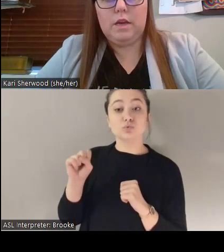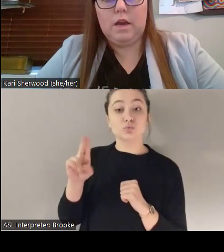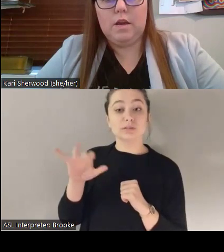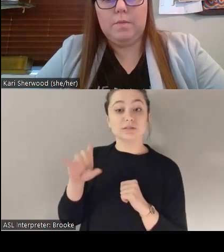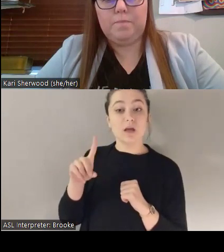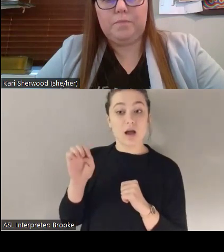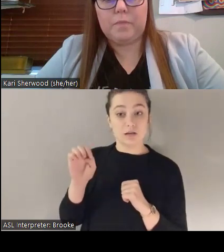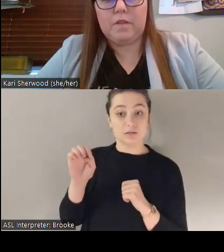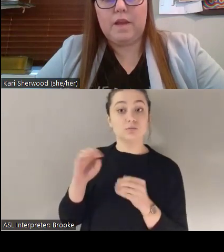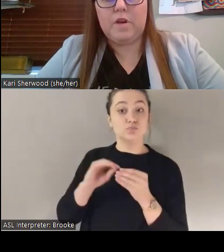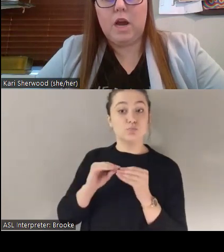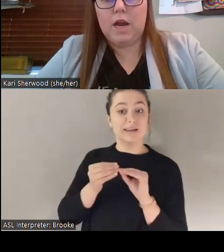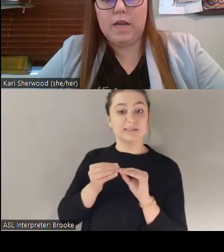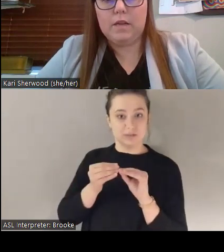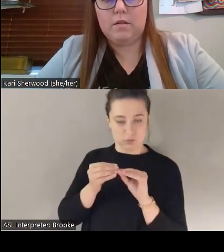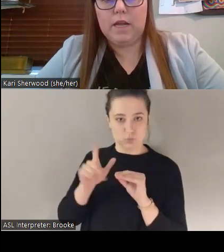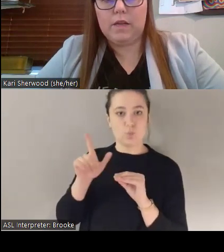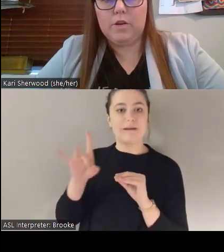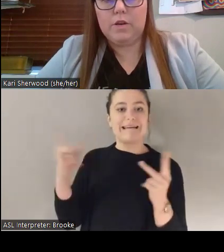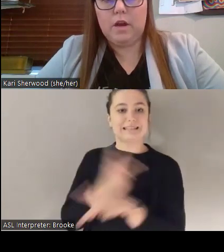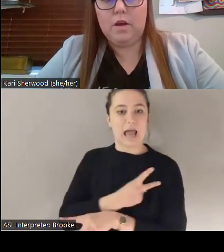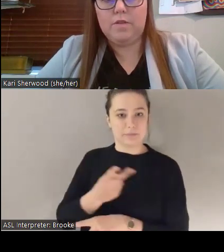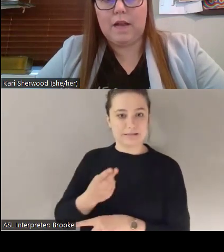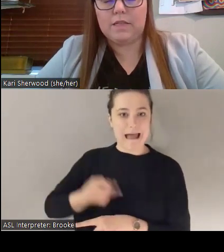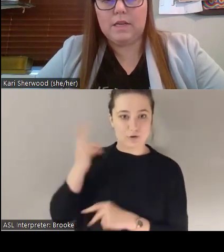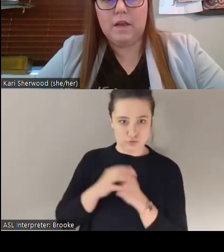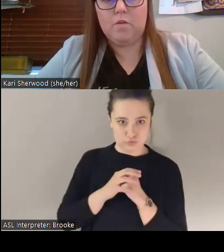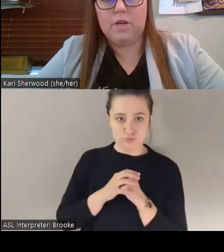population. They have a high likelihood of accident or